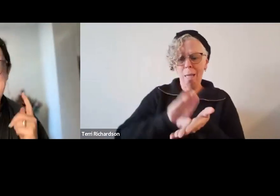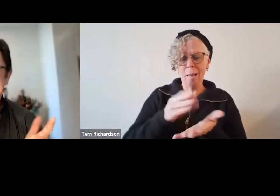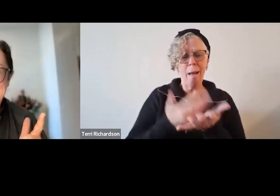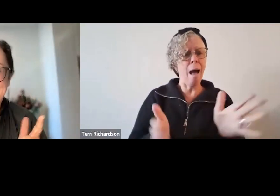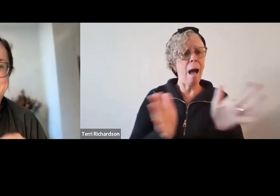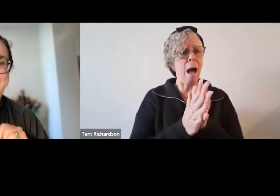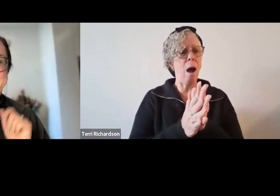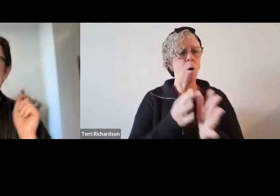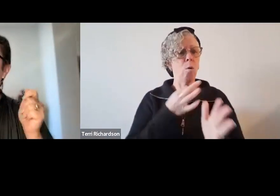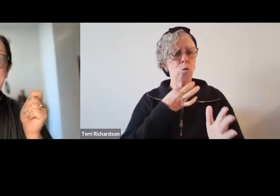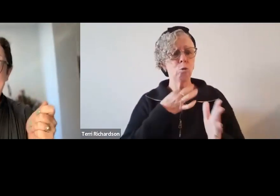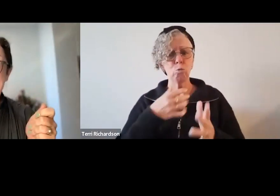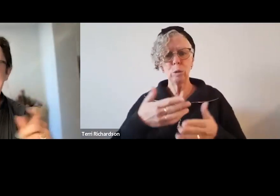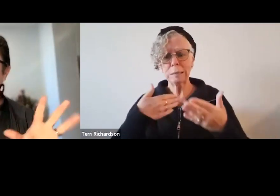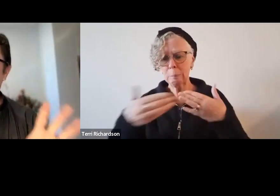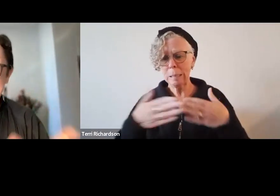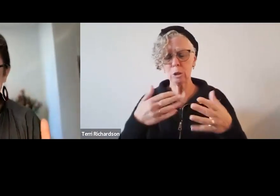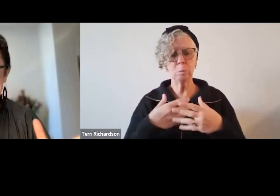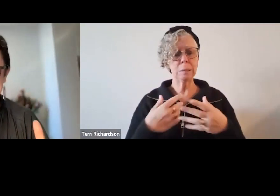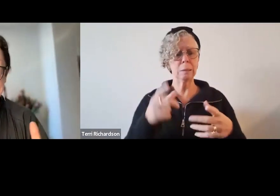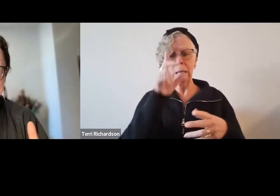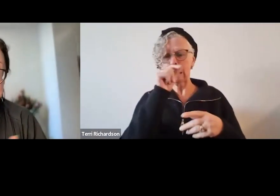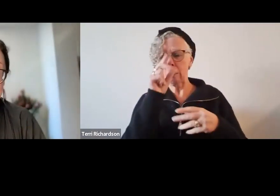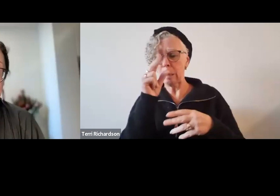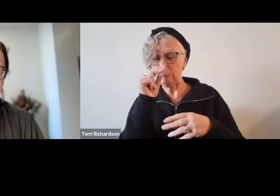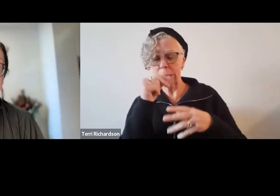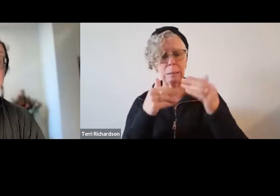capacity building, change management, crisis management recently,